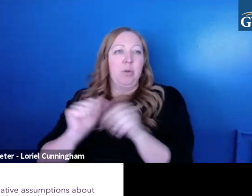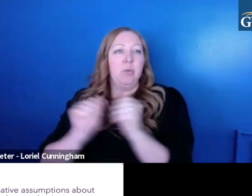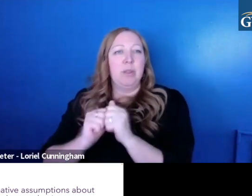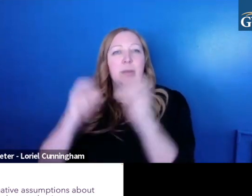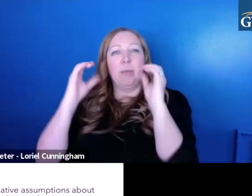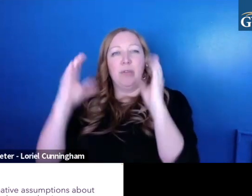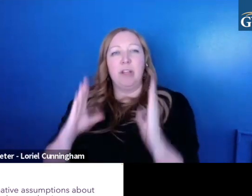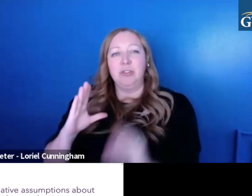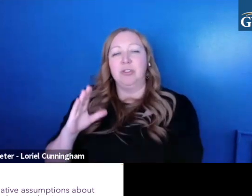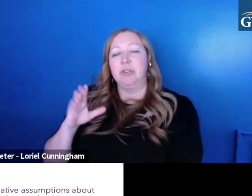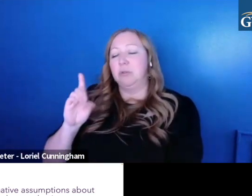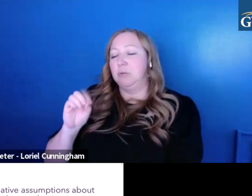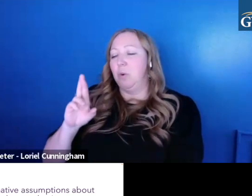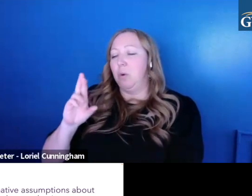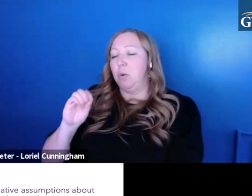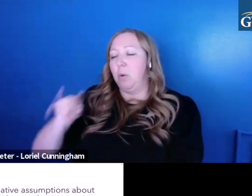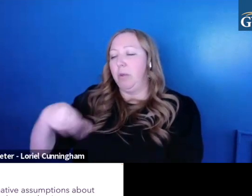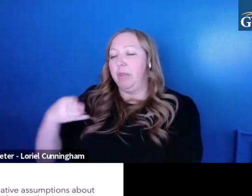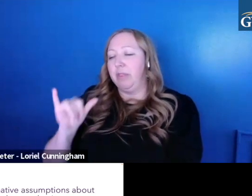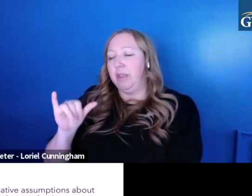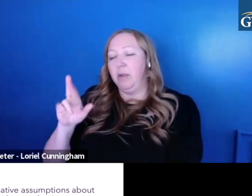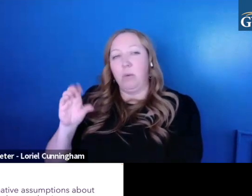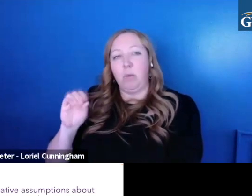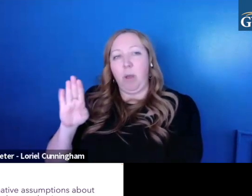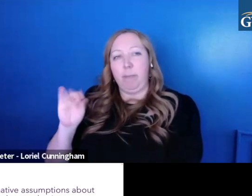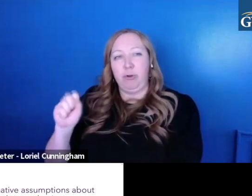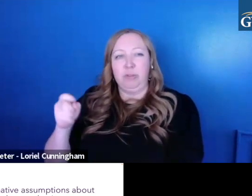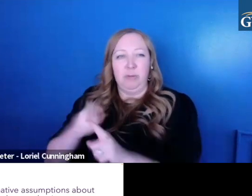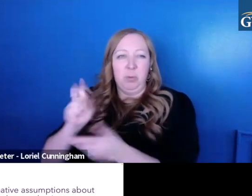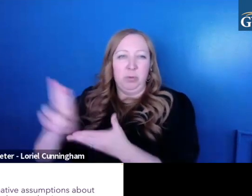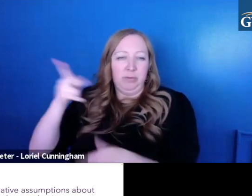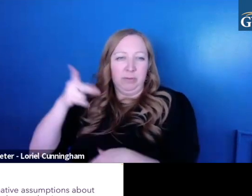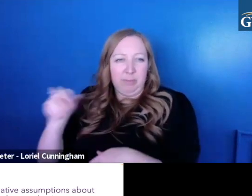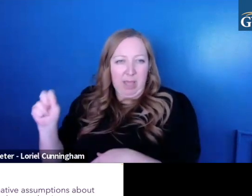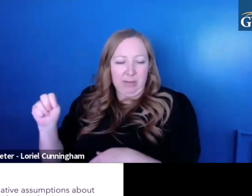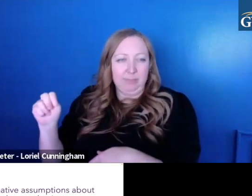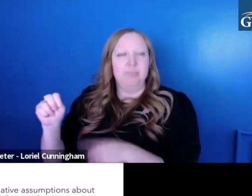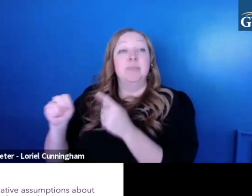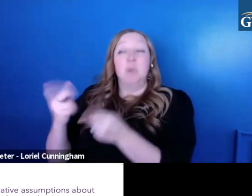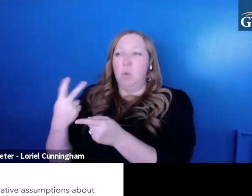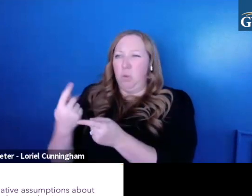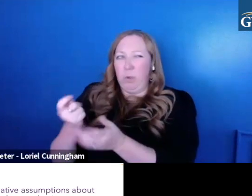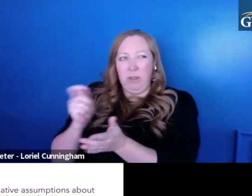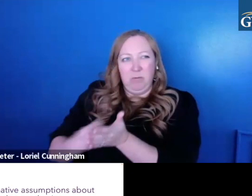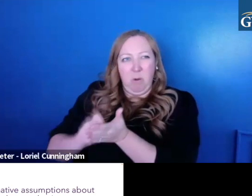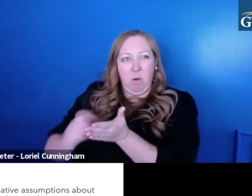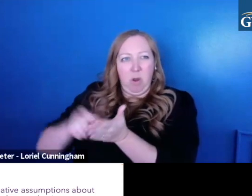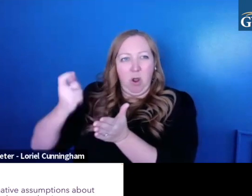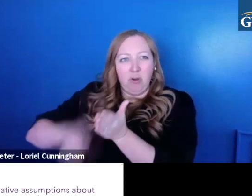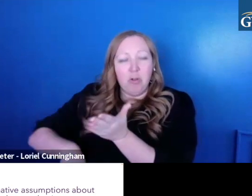post-doc and we wrote a piece thinking about the relationship between biosocial science, that science that has